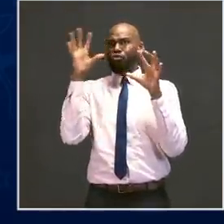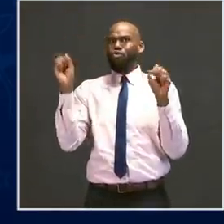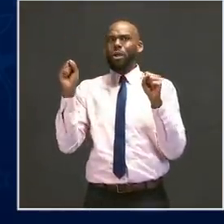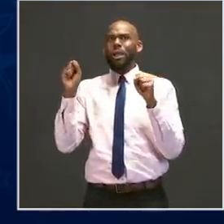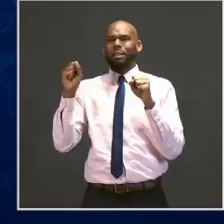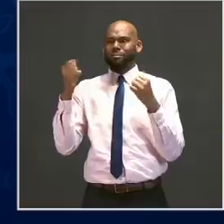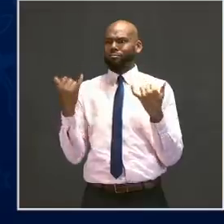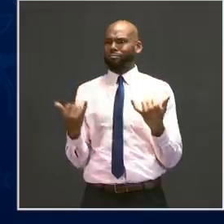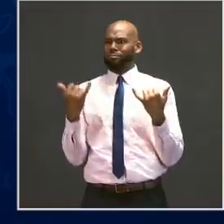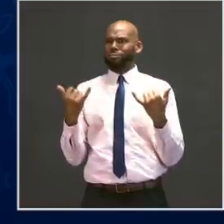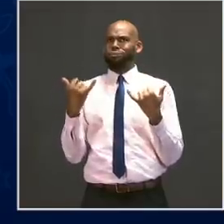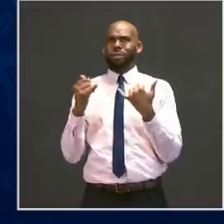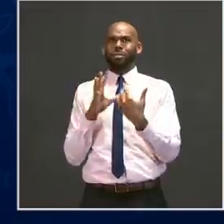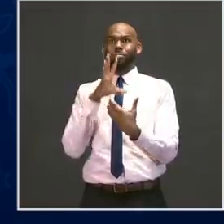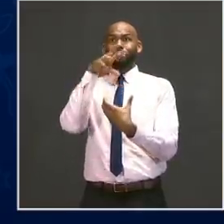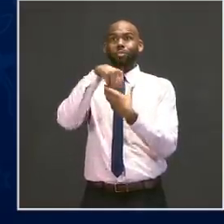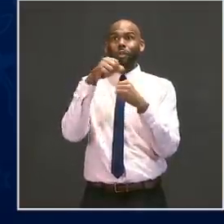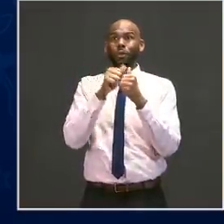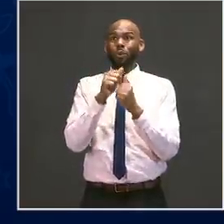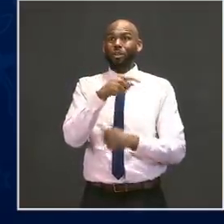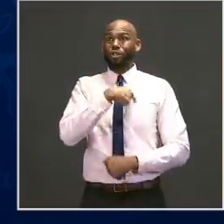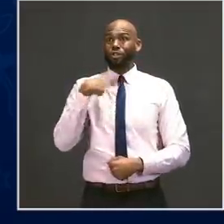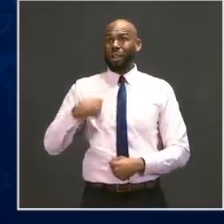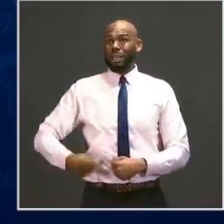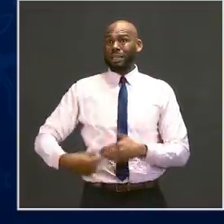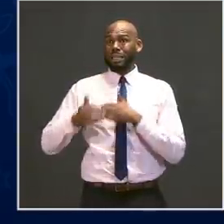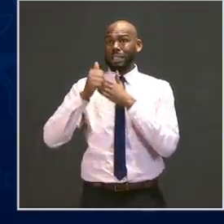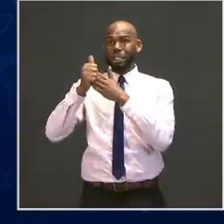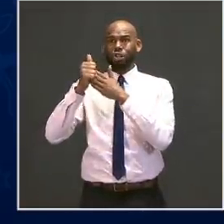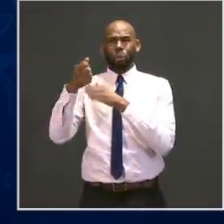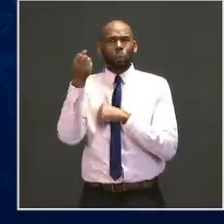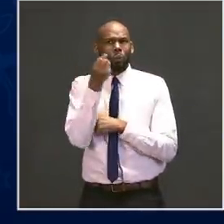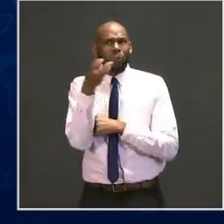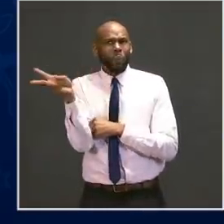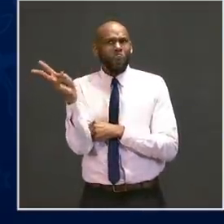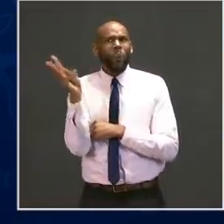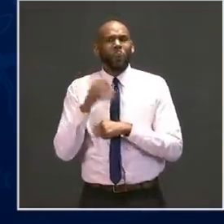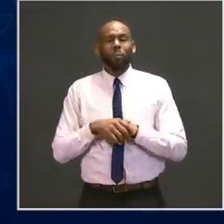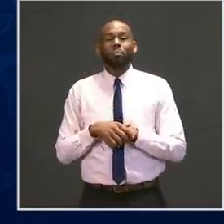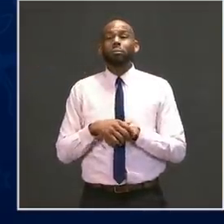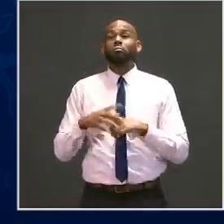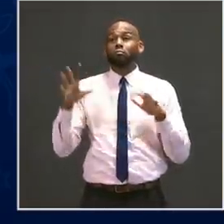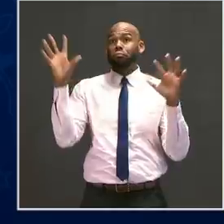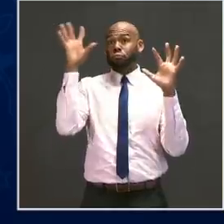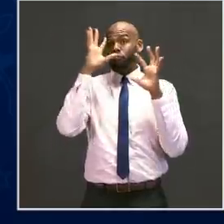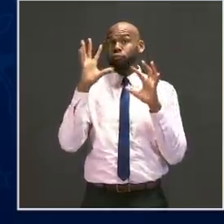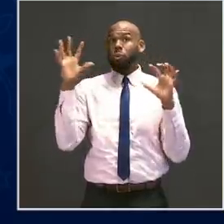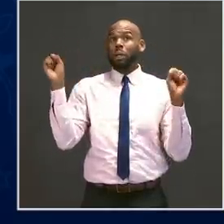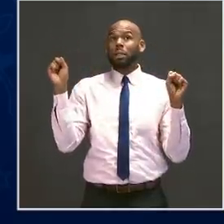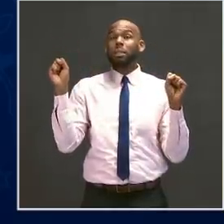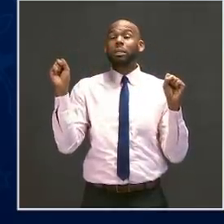on engaging with Chinese leadership. The President's -- the readout we released last night